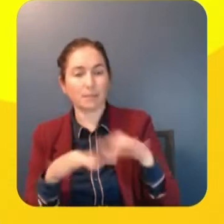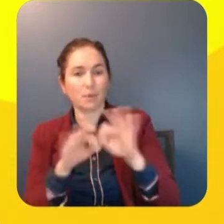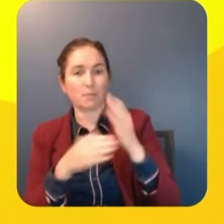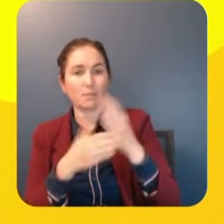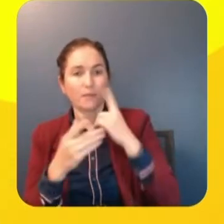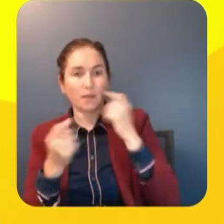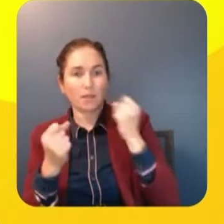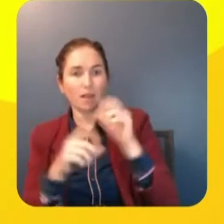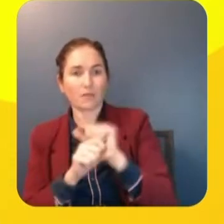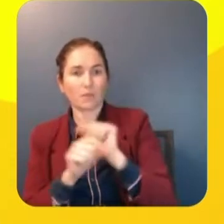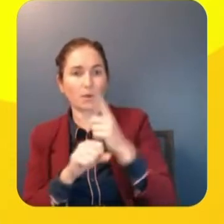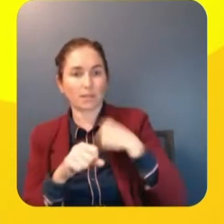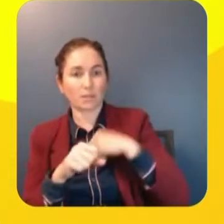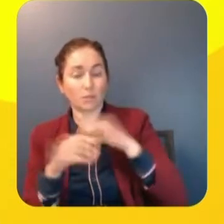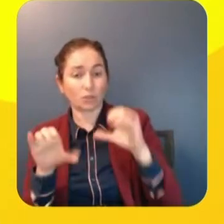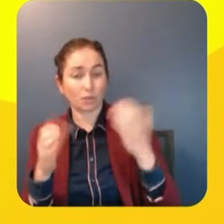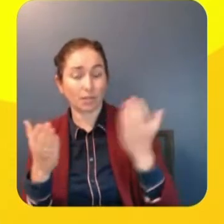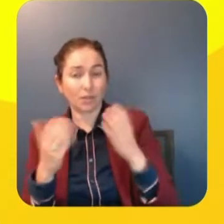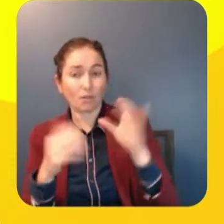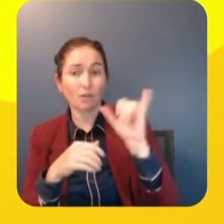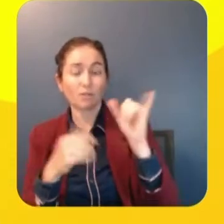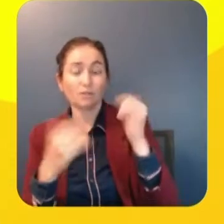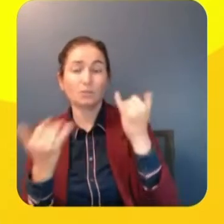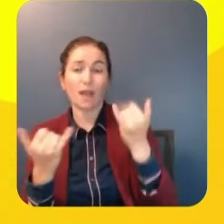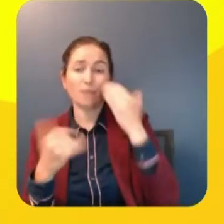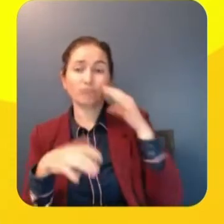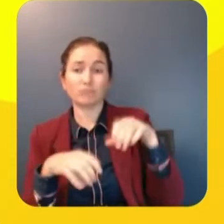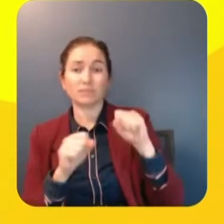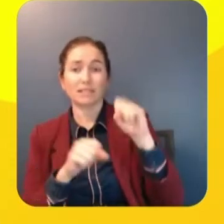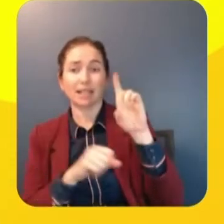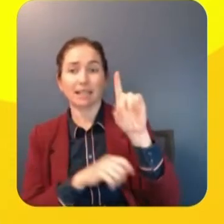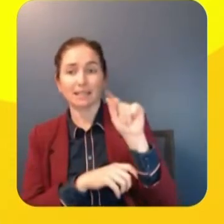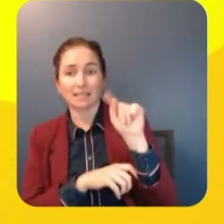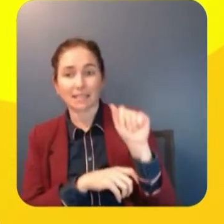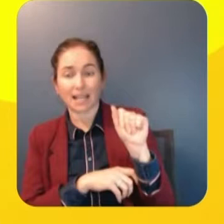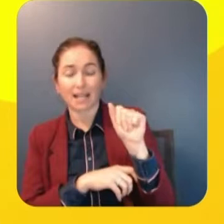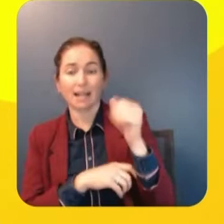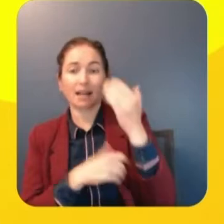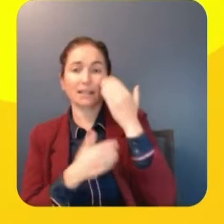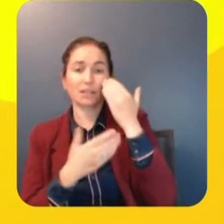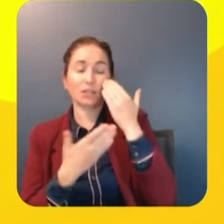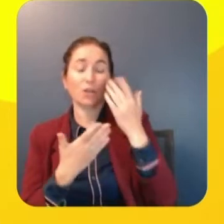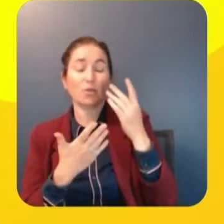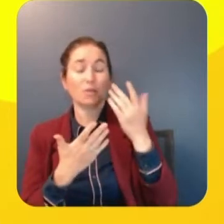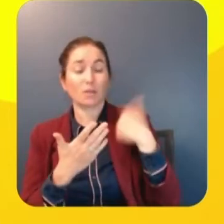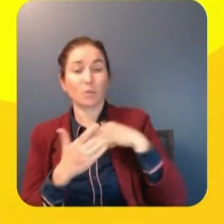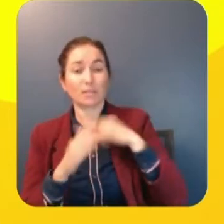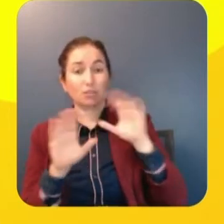I think we also know actually taking that data and putting it to work for the things that we need to drive forward right now brings with